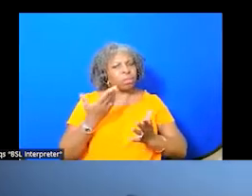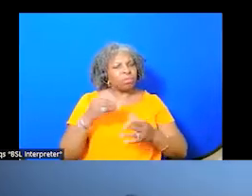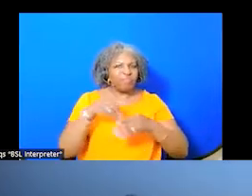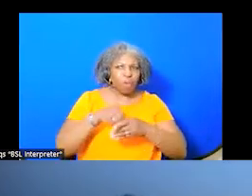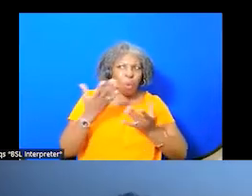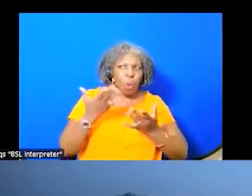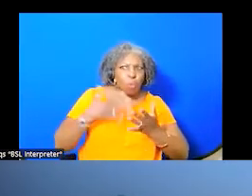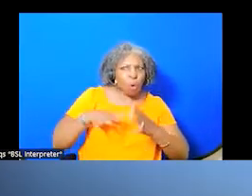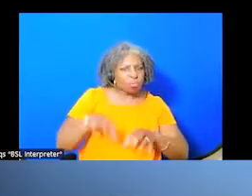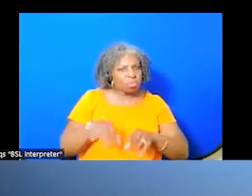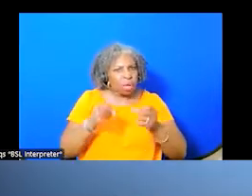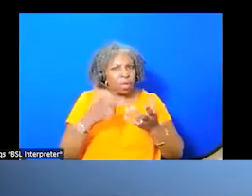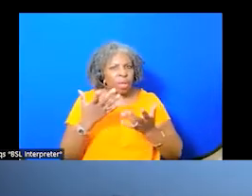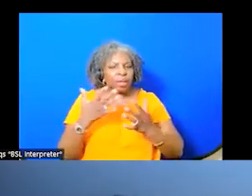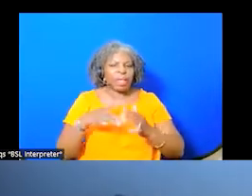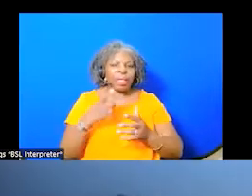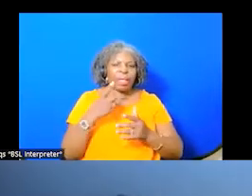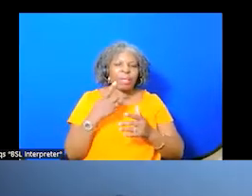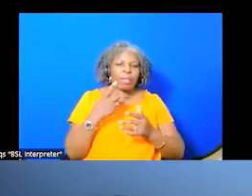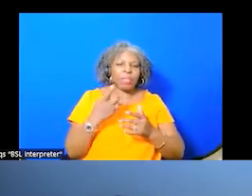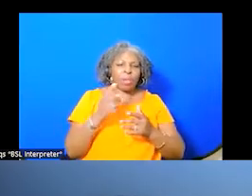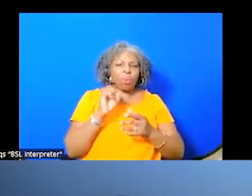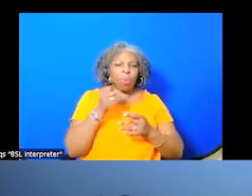And I think we're going to ask you in the poll to click when you're ready.